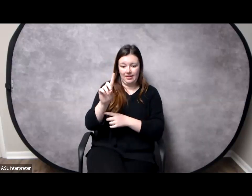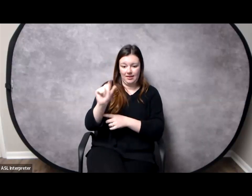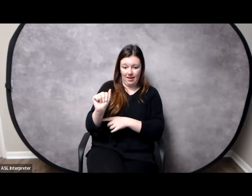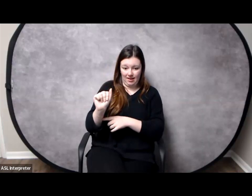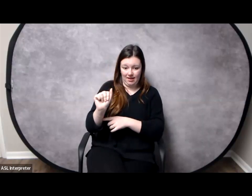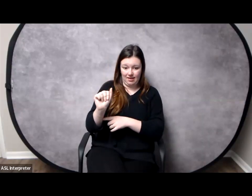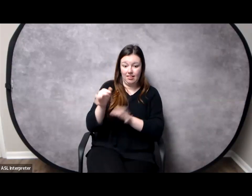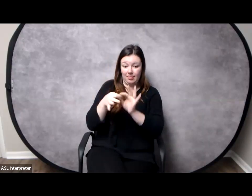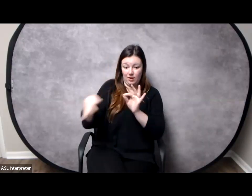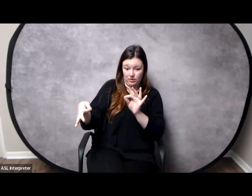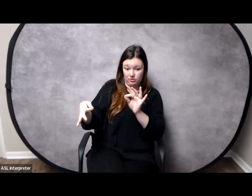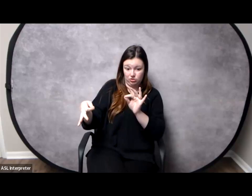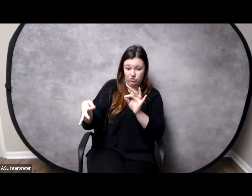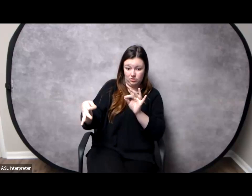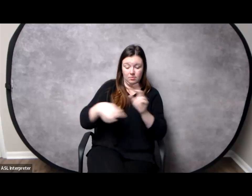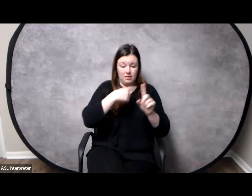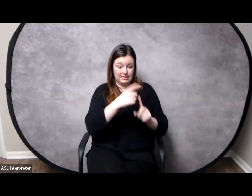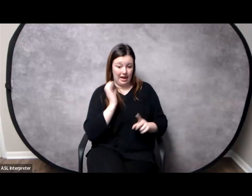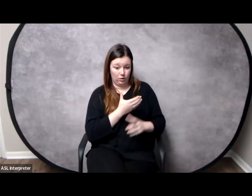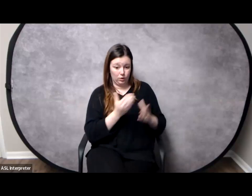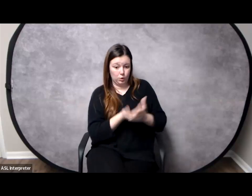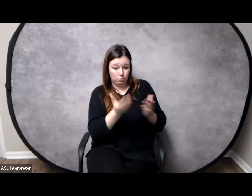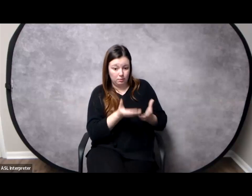the existing ADA regulations.